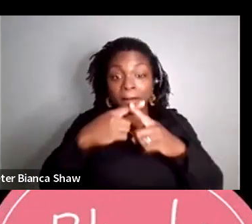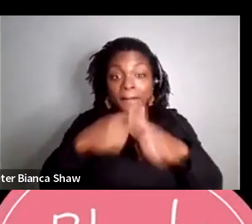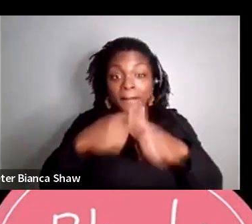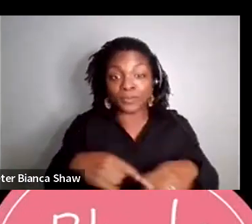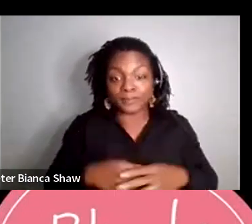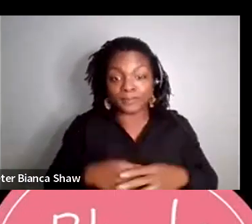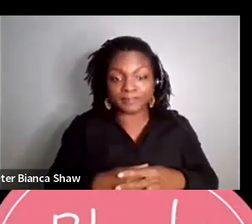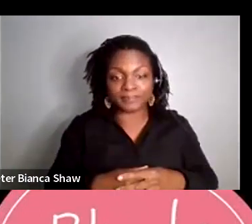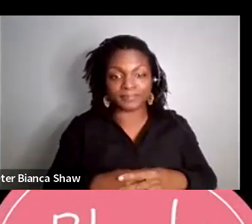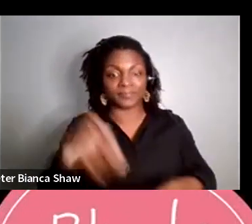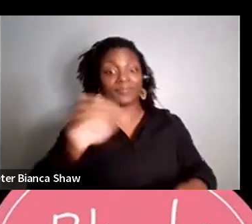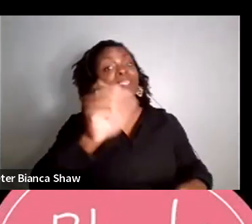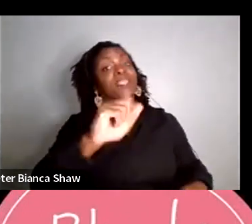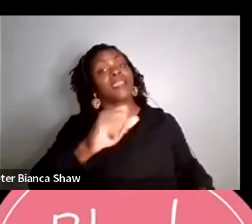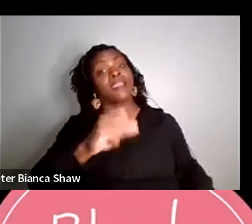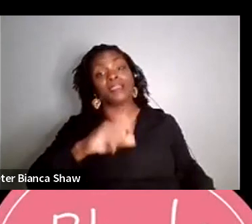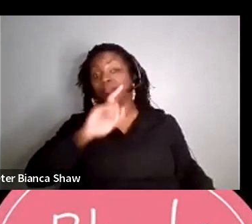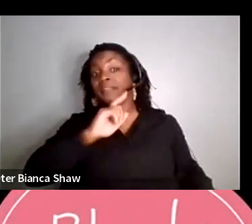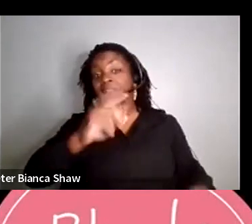Yeah, it was. It was really fun doing that, I ended up.